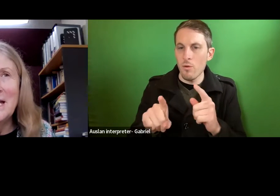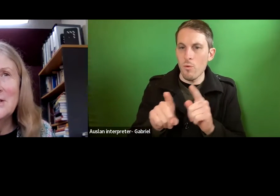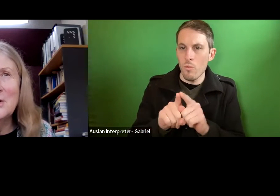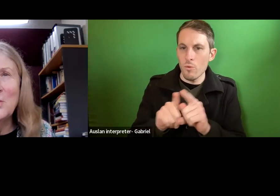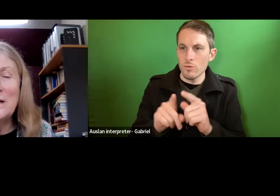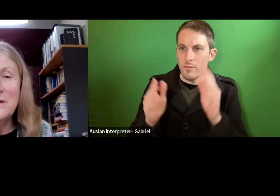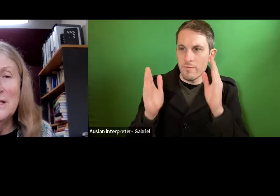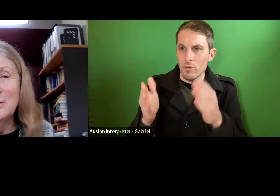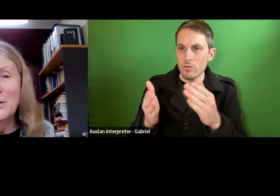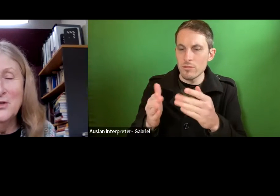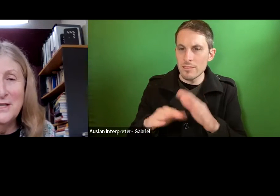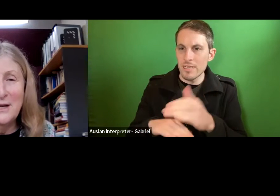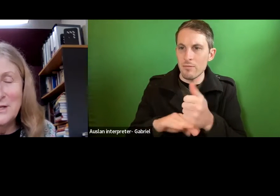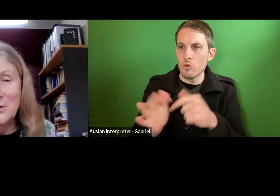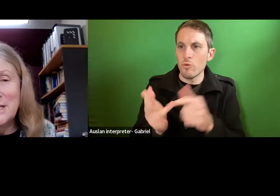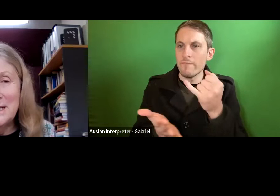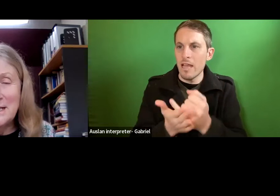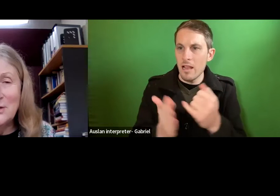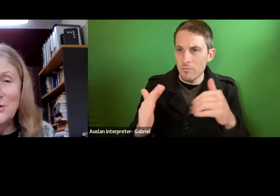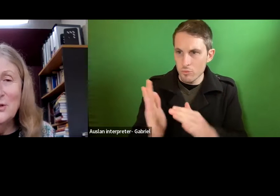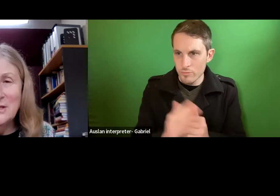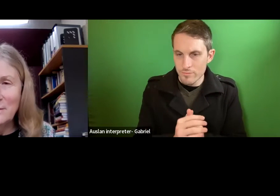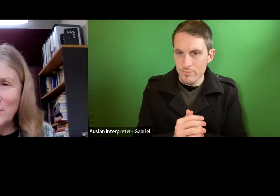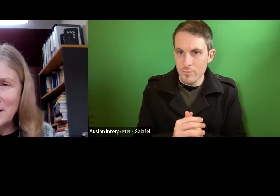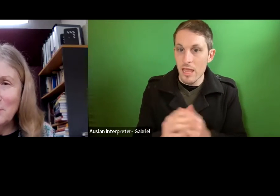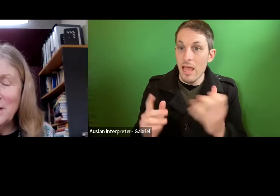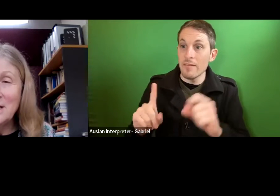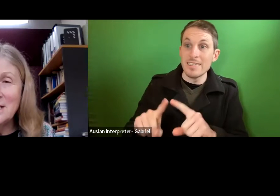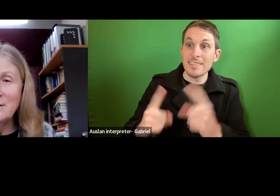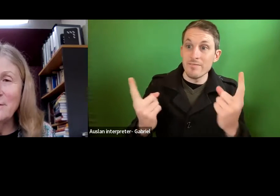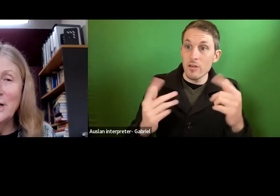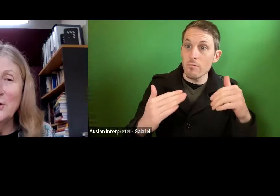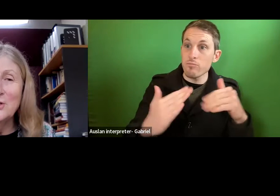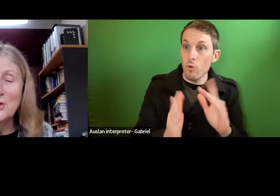And one of the approaches that was looked at as an alternative was simply identifying those